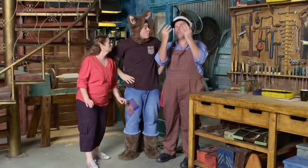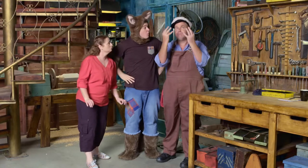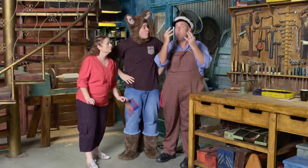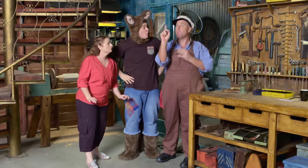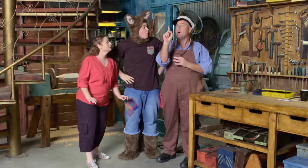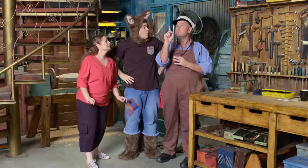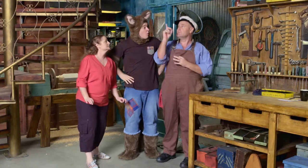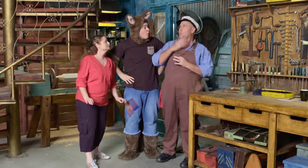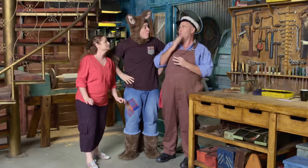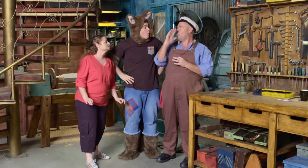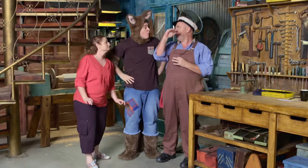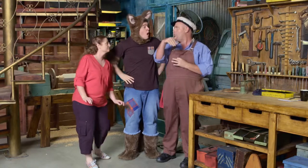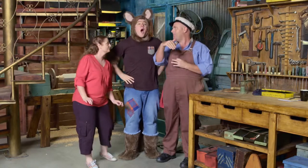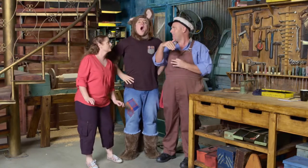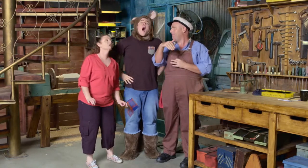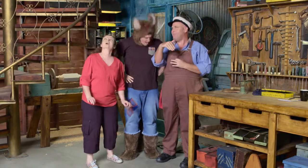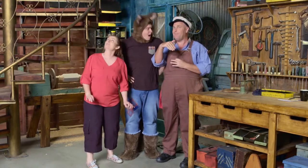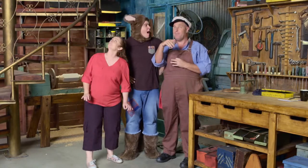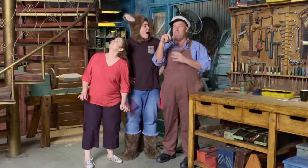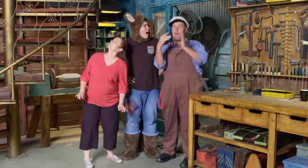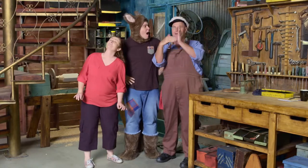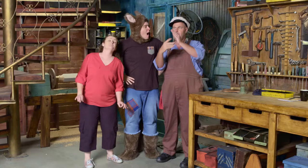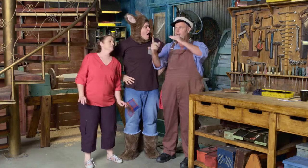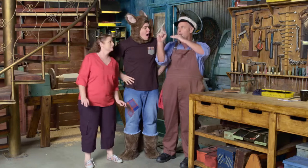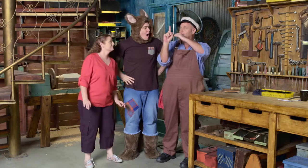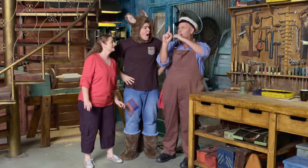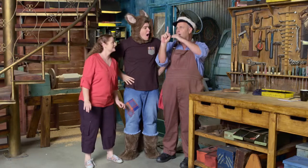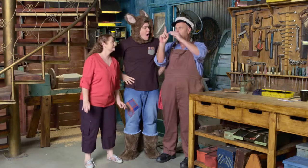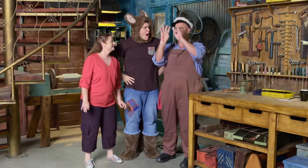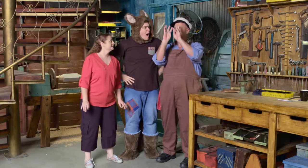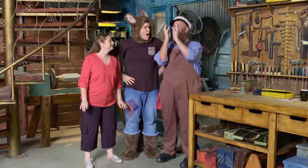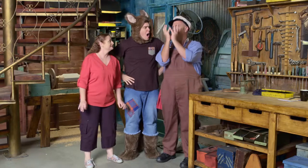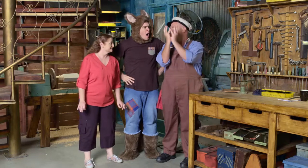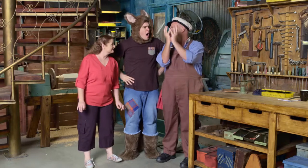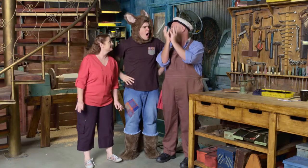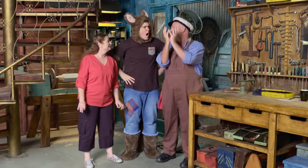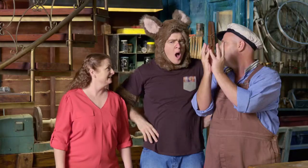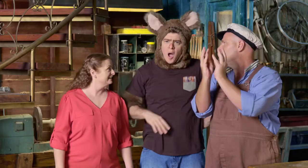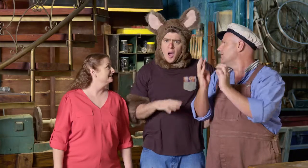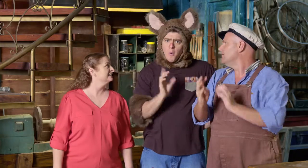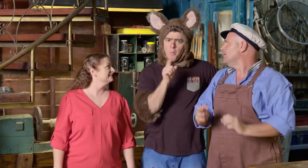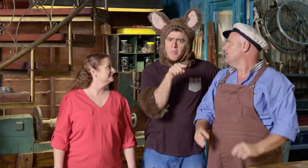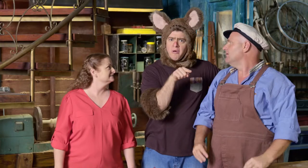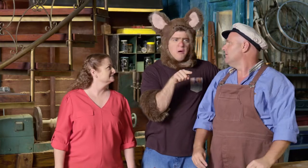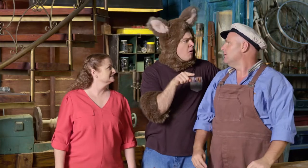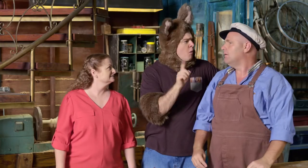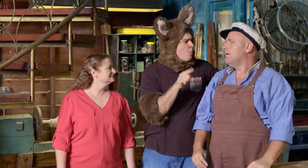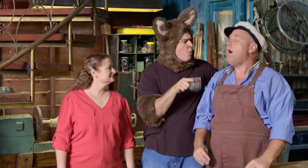That's actually my home. And right at the very top is my crow's nest. What's that?